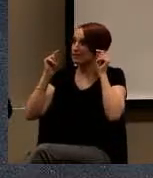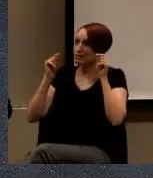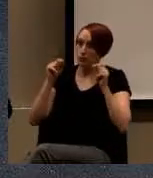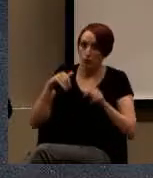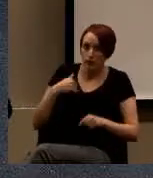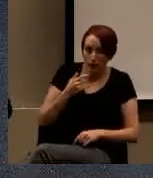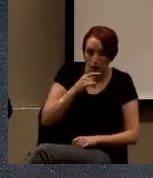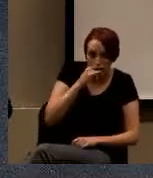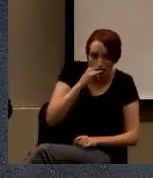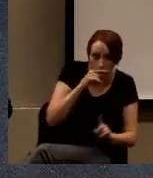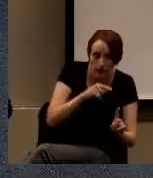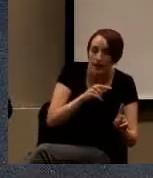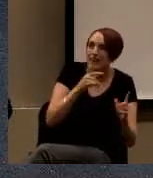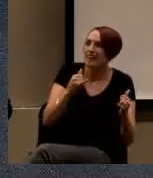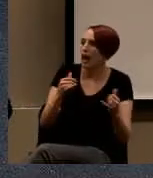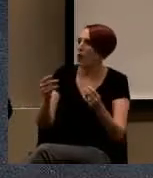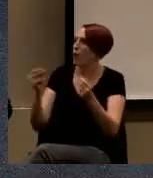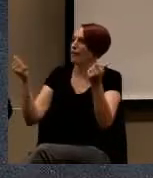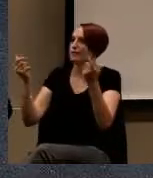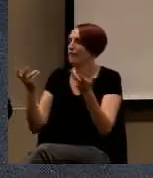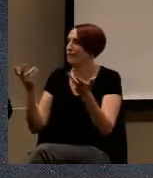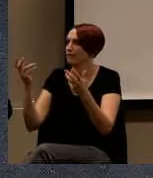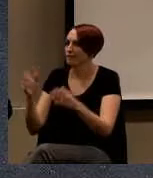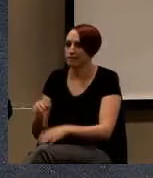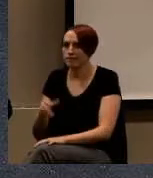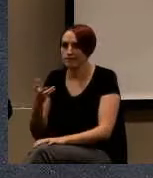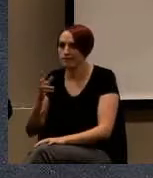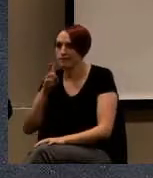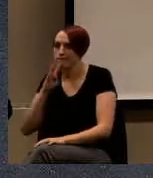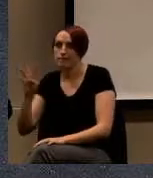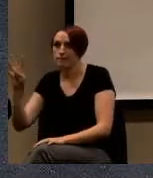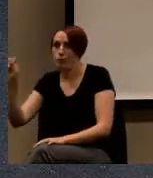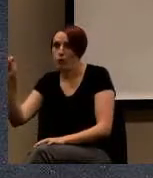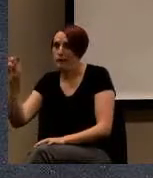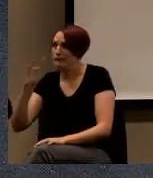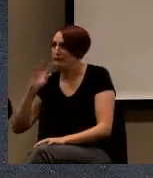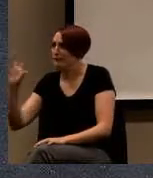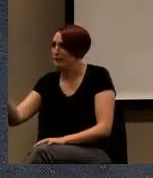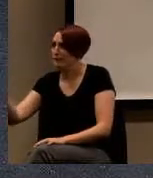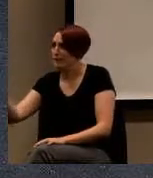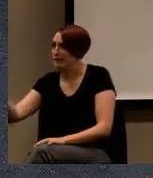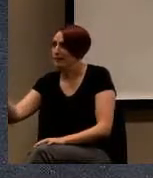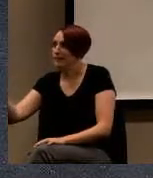adult life, suddenly by as early as their mid-40s